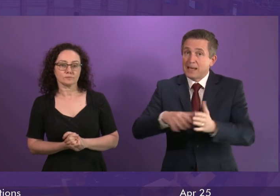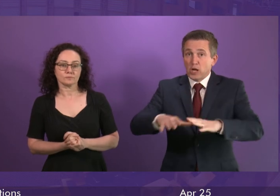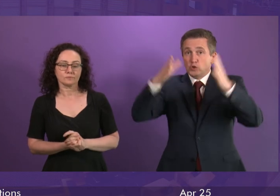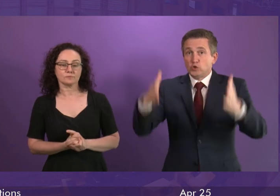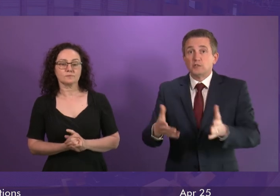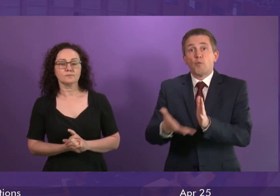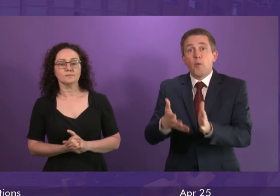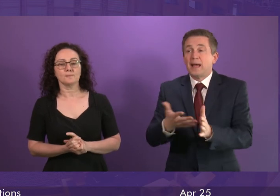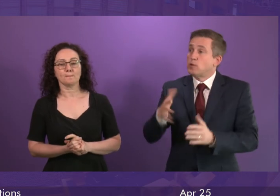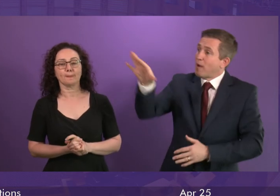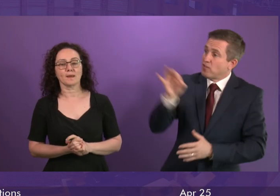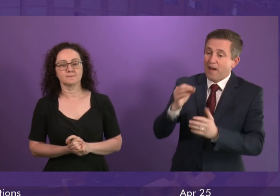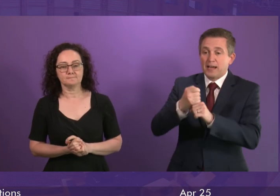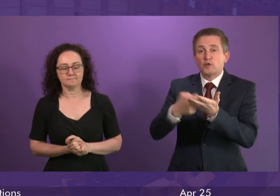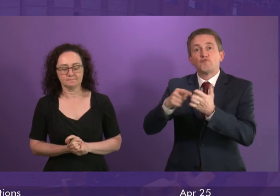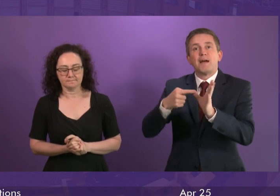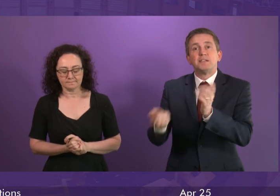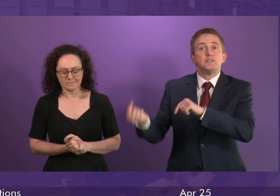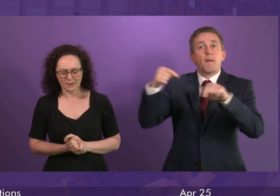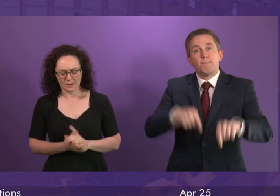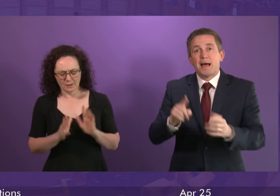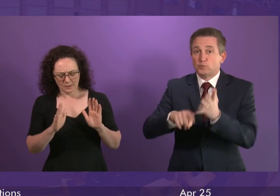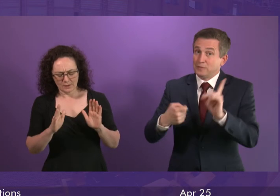need to come back? The First Minister: